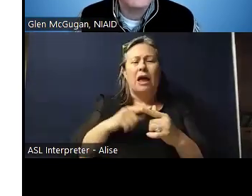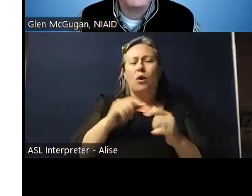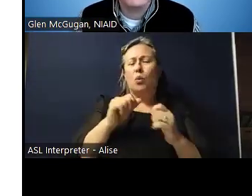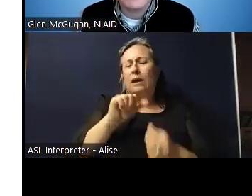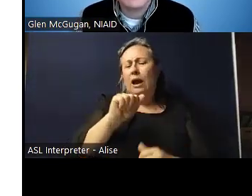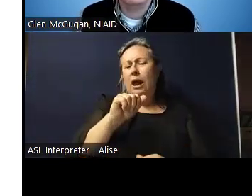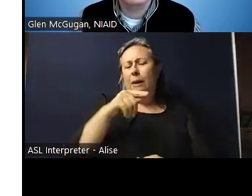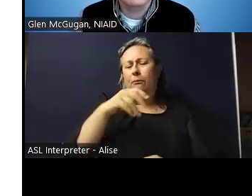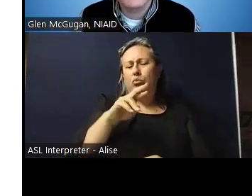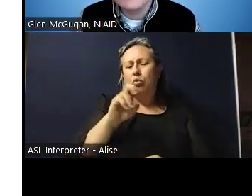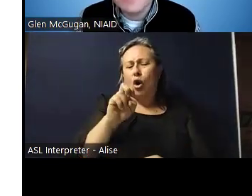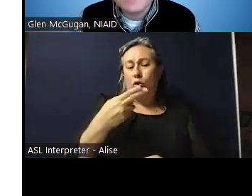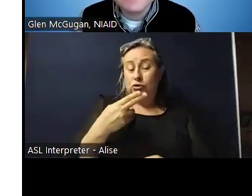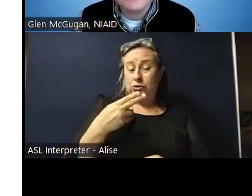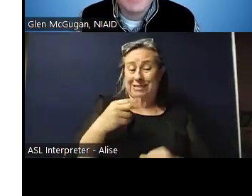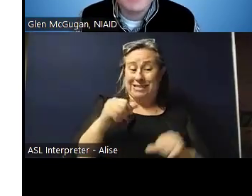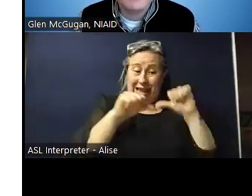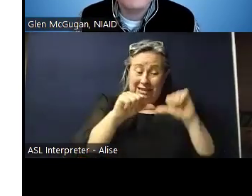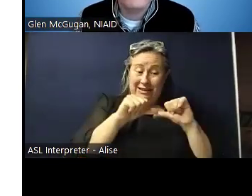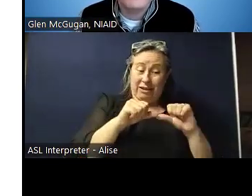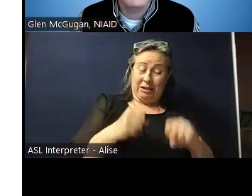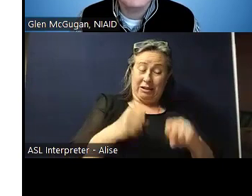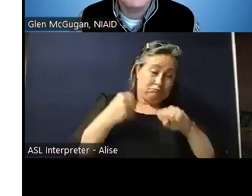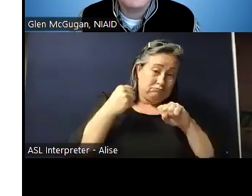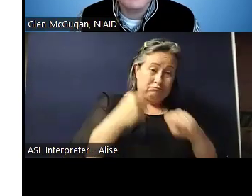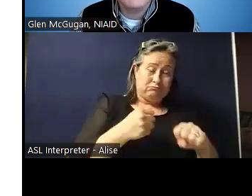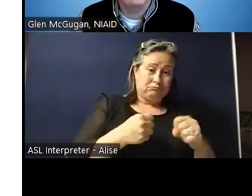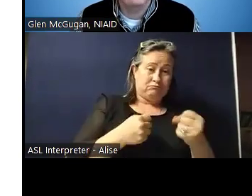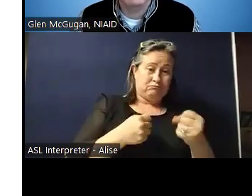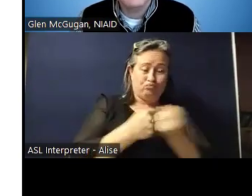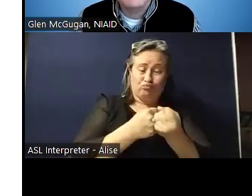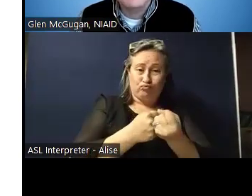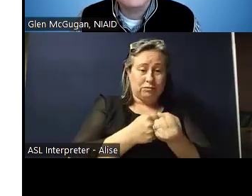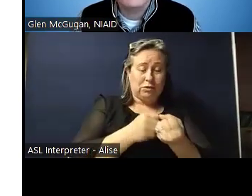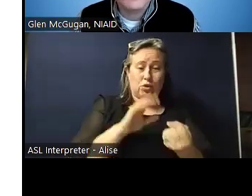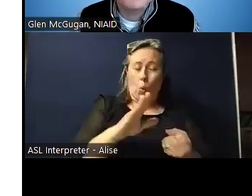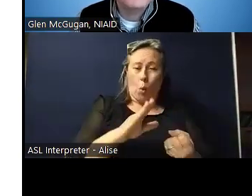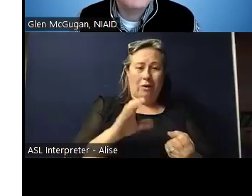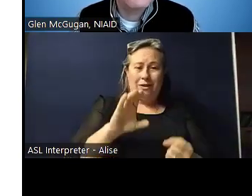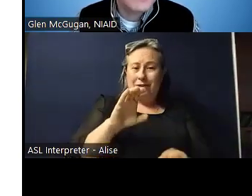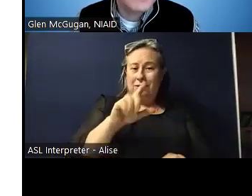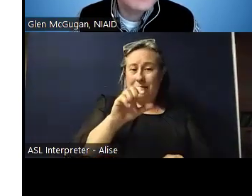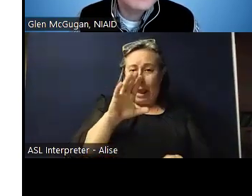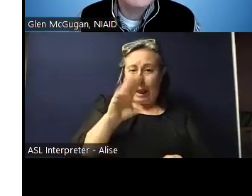Do you have preliminary data to back up what you're claiming? And then they'll comment on the environment.